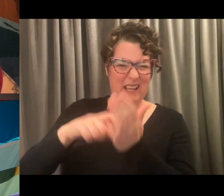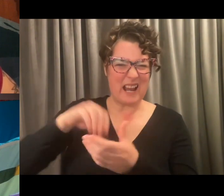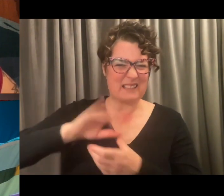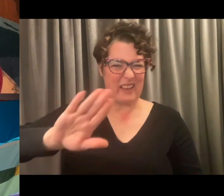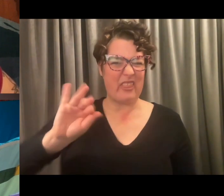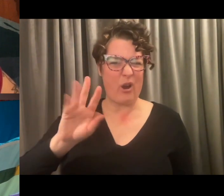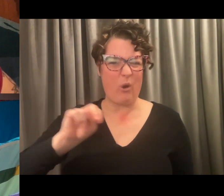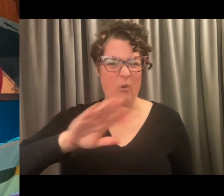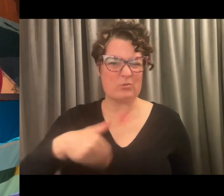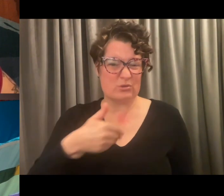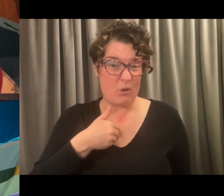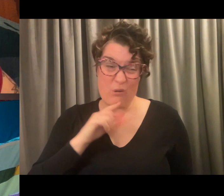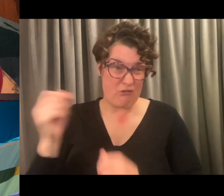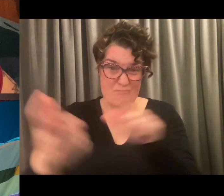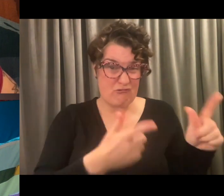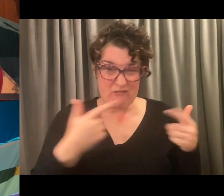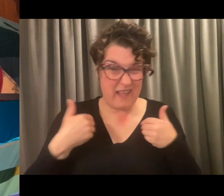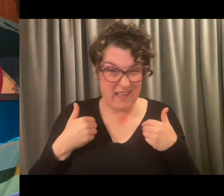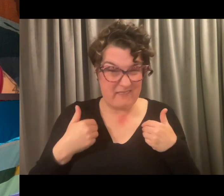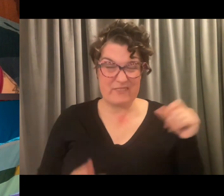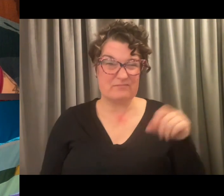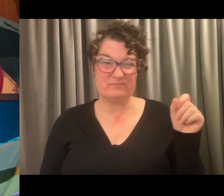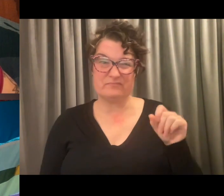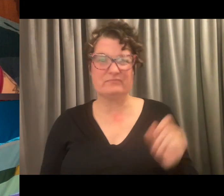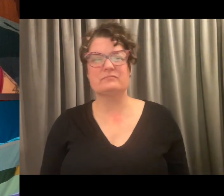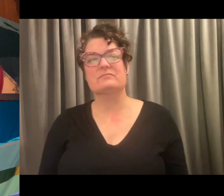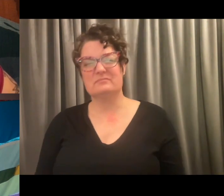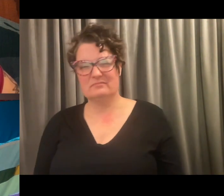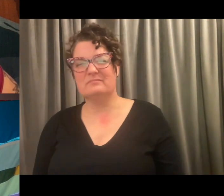We were talking earlier about my friend, a kid friend in the neighborhood